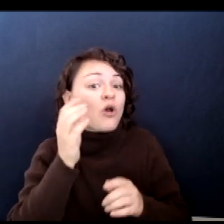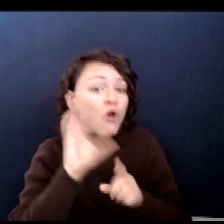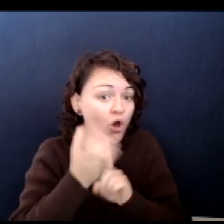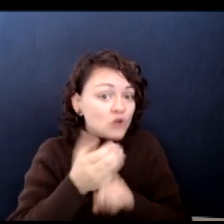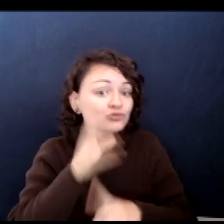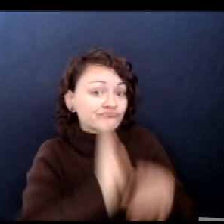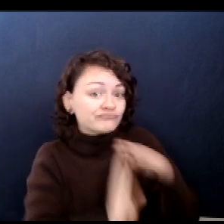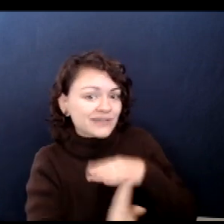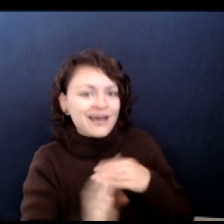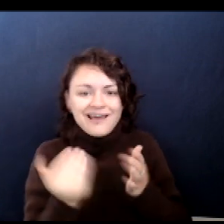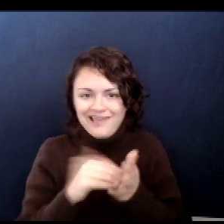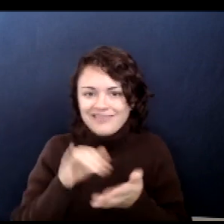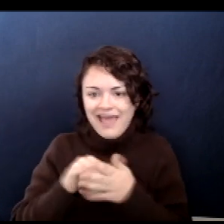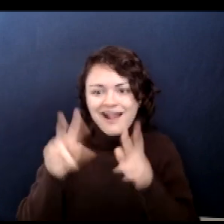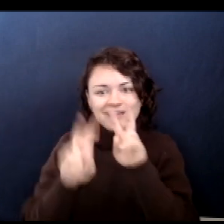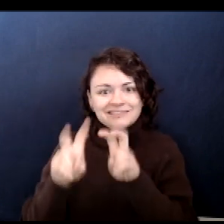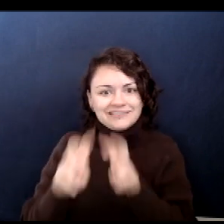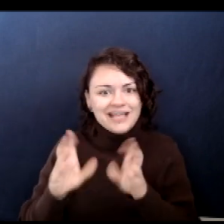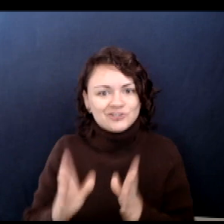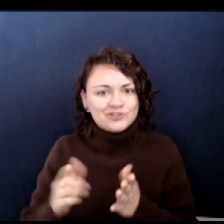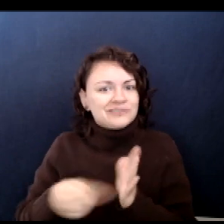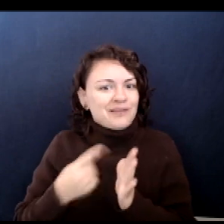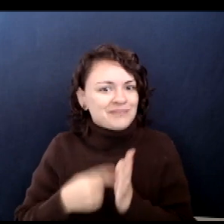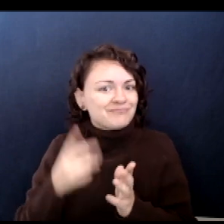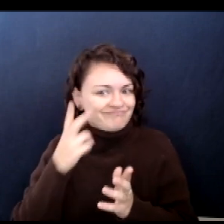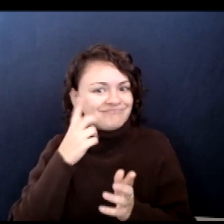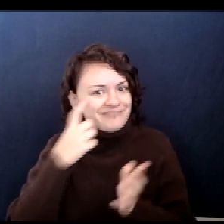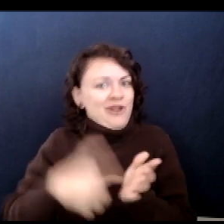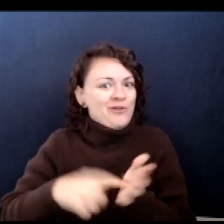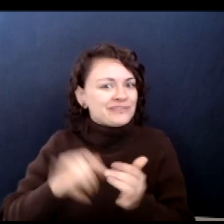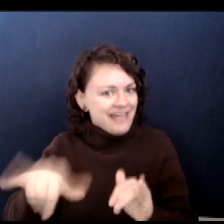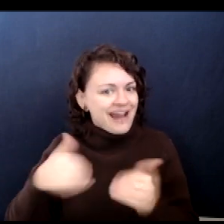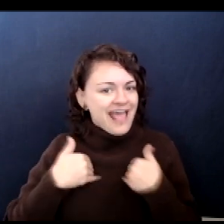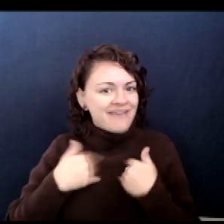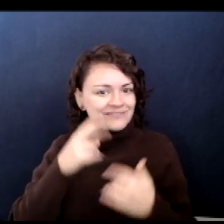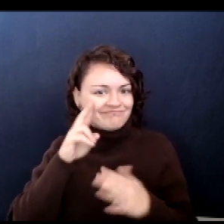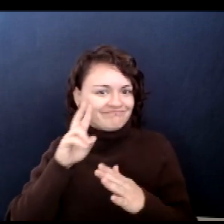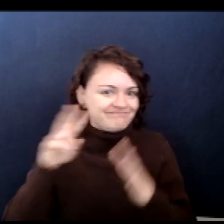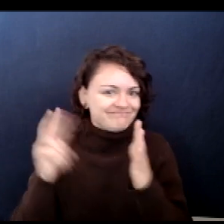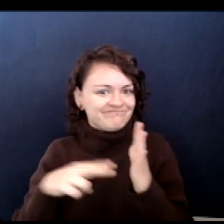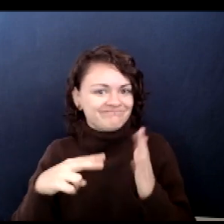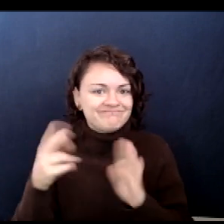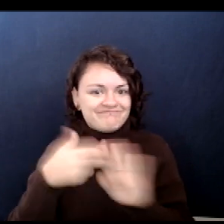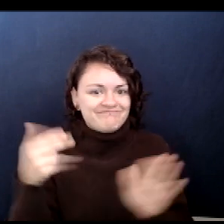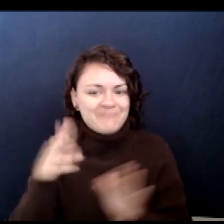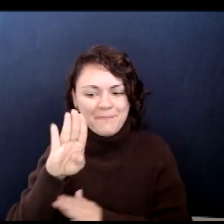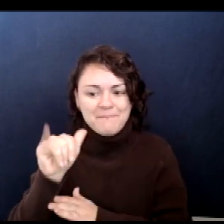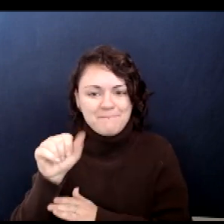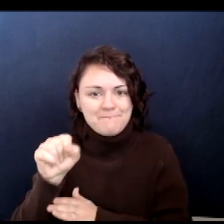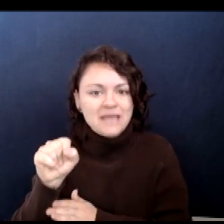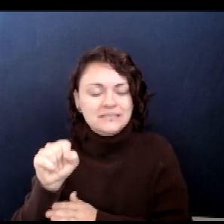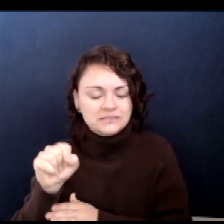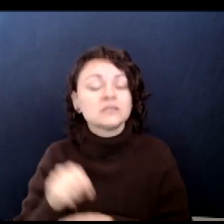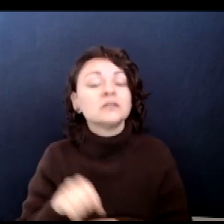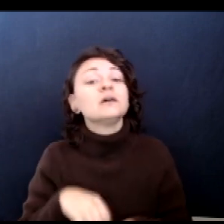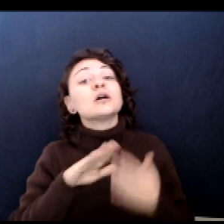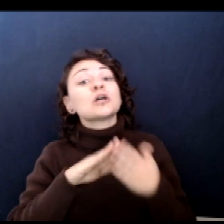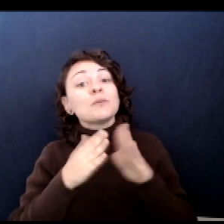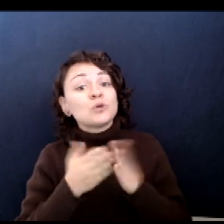assessors and other players in that space. The need to support community providers who already serve BIPOC communities.